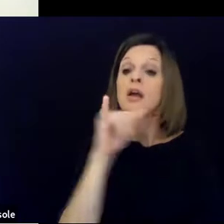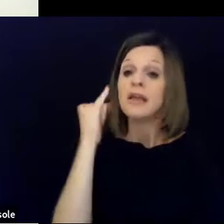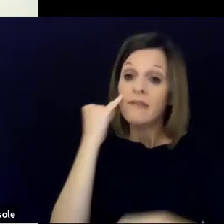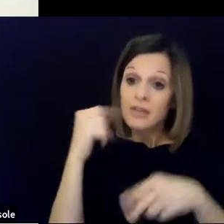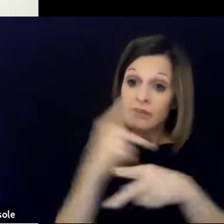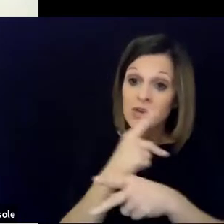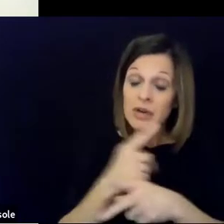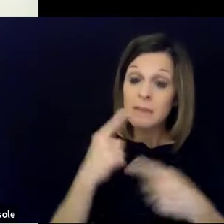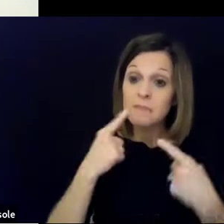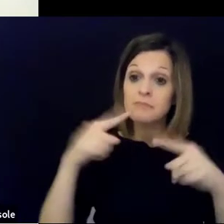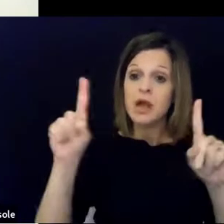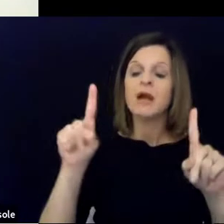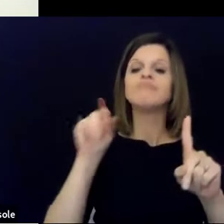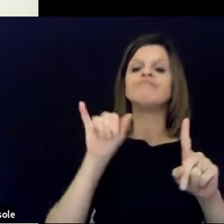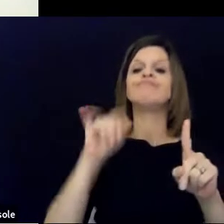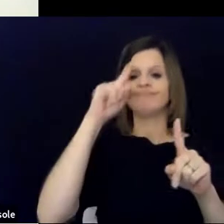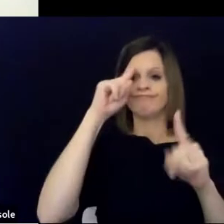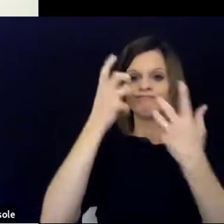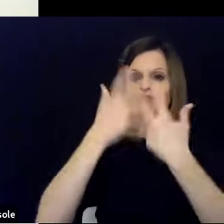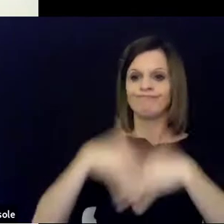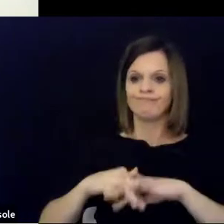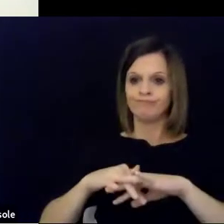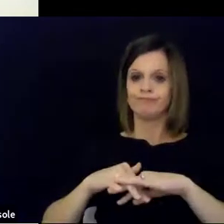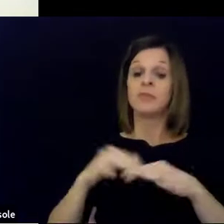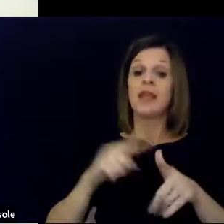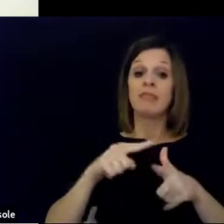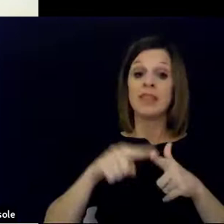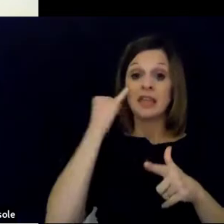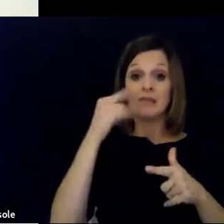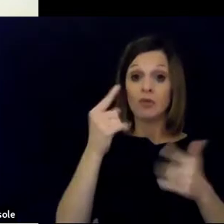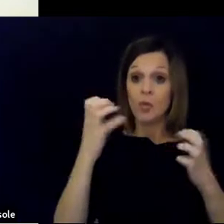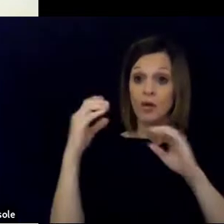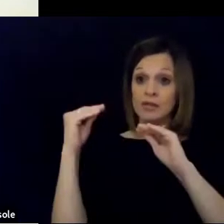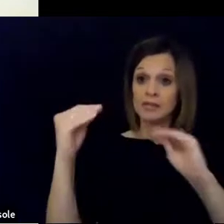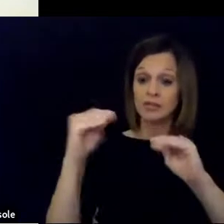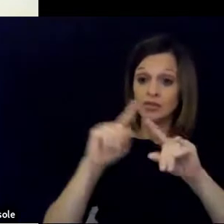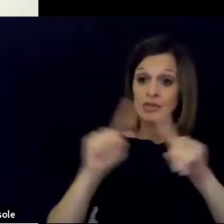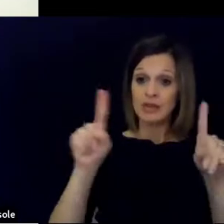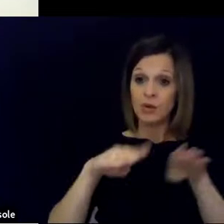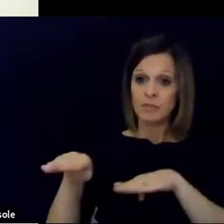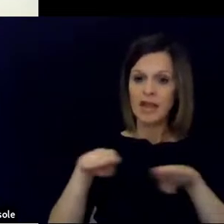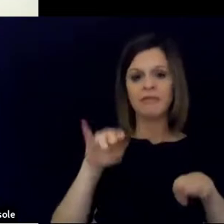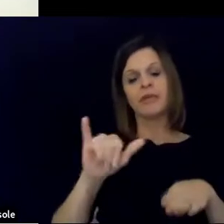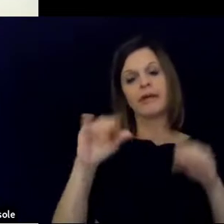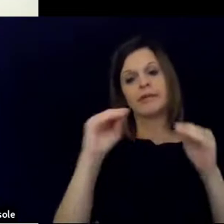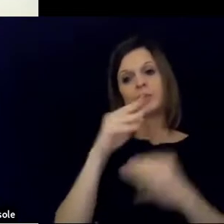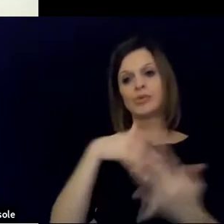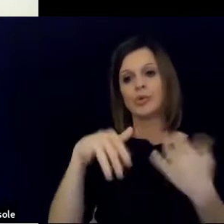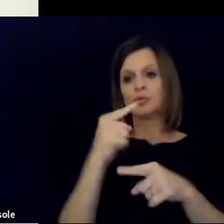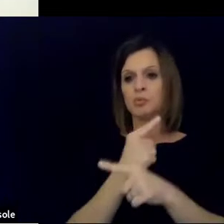And then if you want to teach them a different behavior, which is more socially appropriate, you can go ahead and do that.